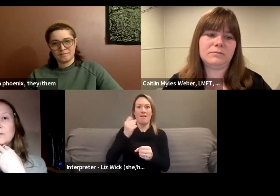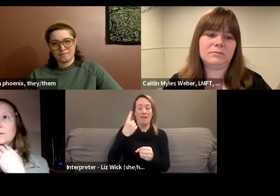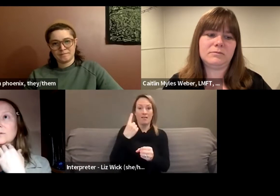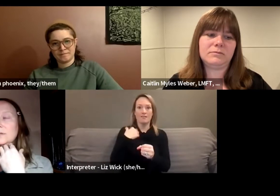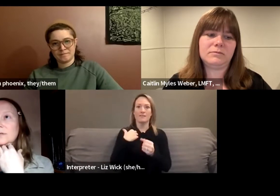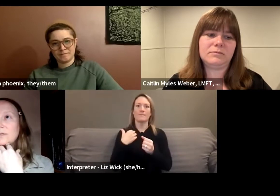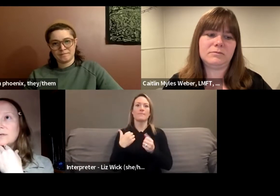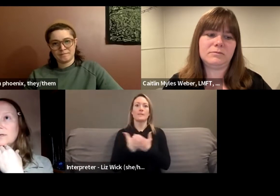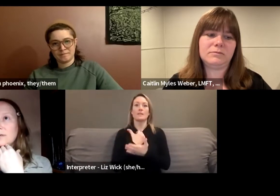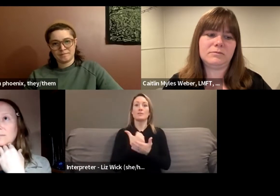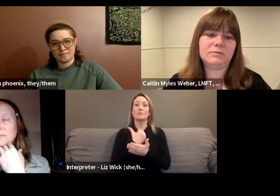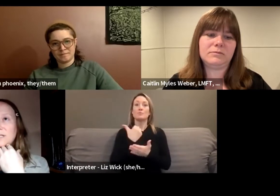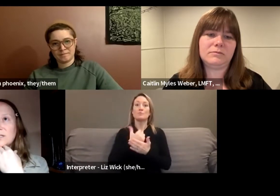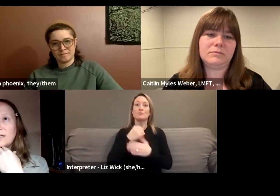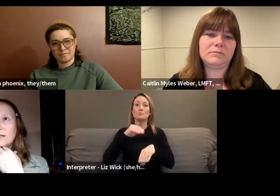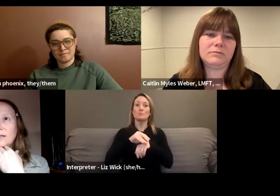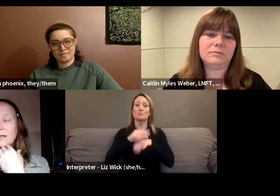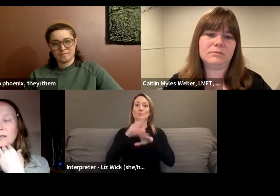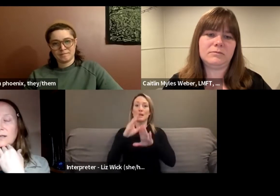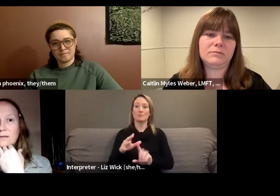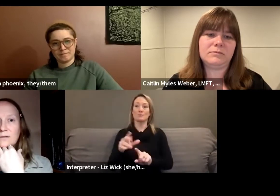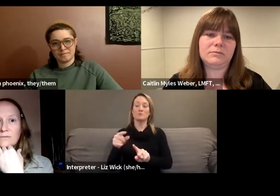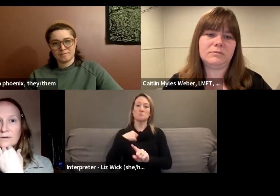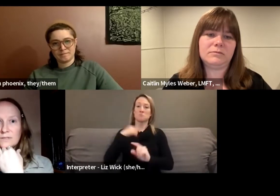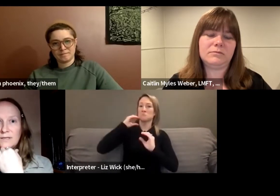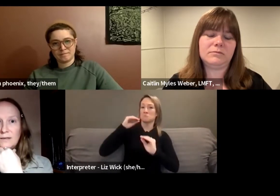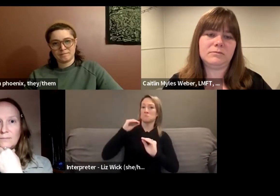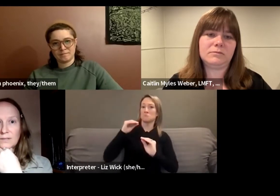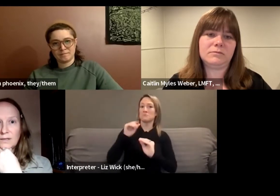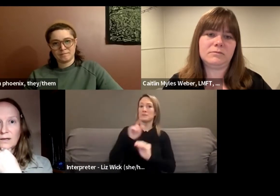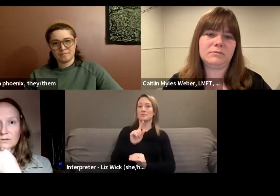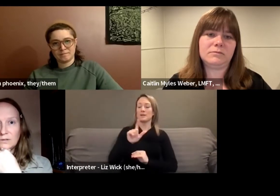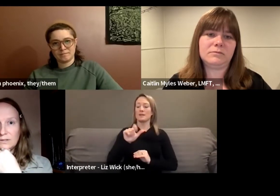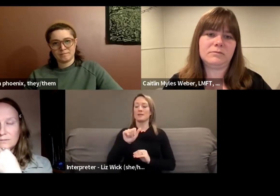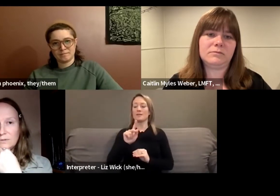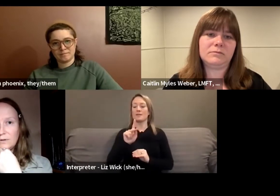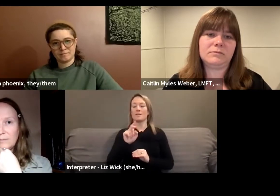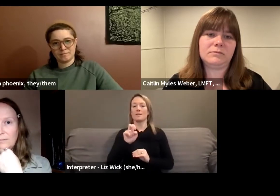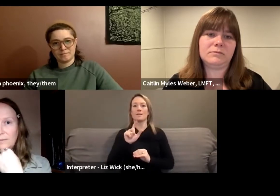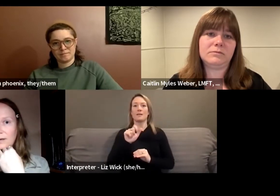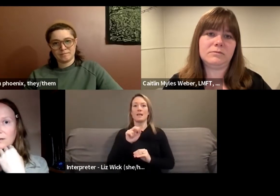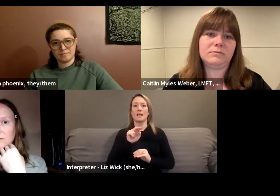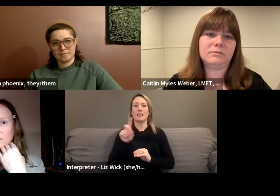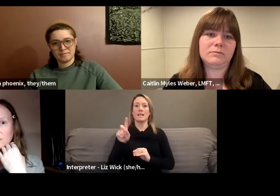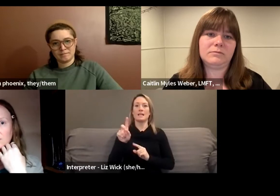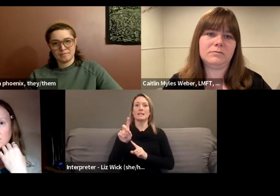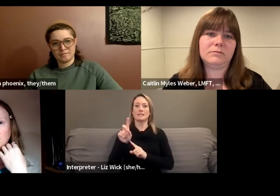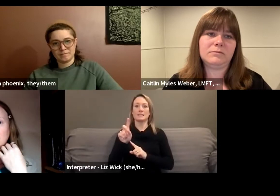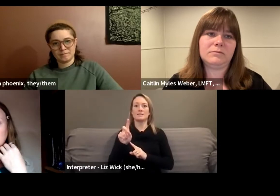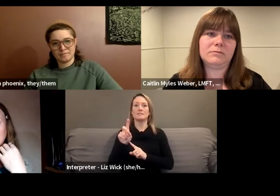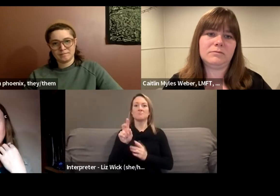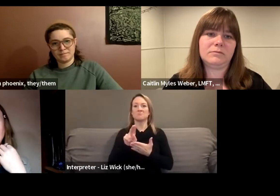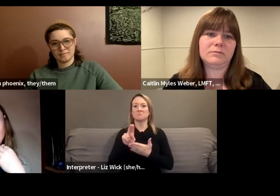I do teach at Lakeland University, multiculturalism to upcoming counselors and this is something